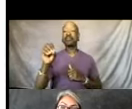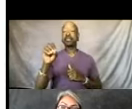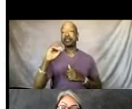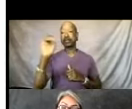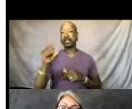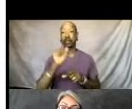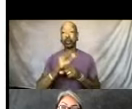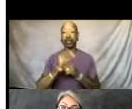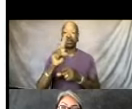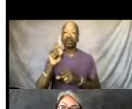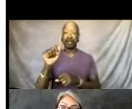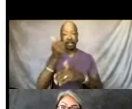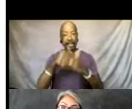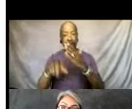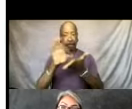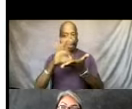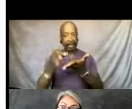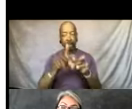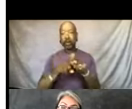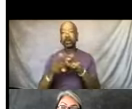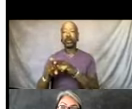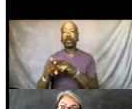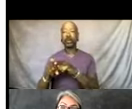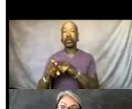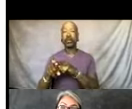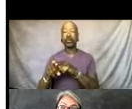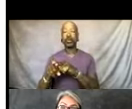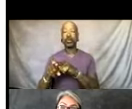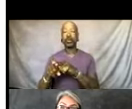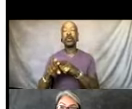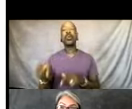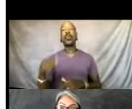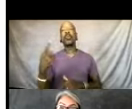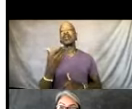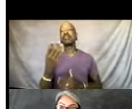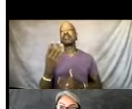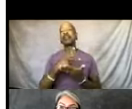the asset limits are also increasing under this new